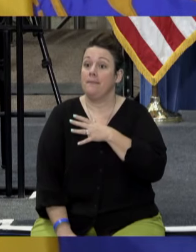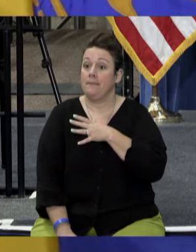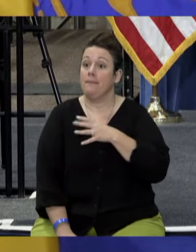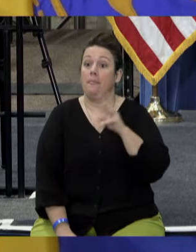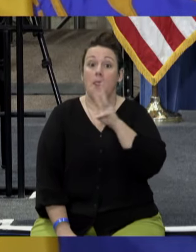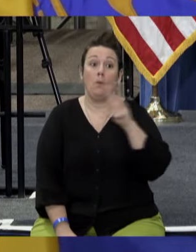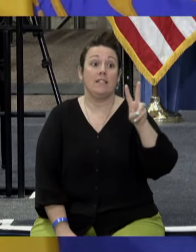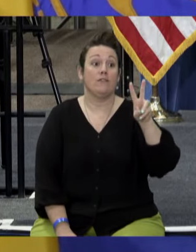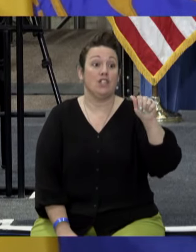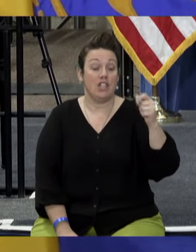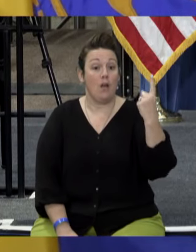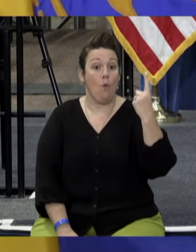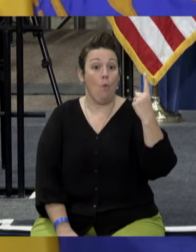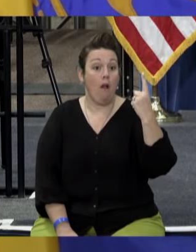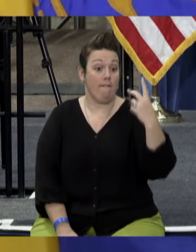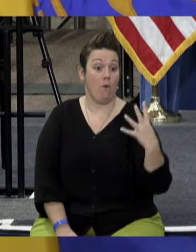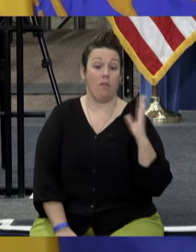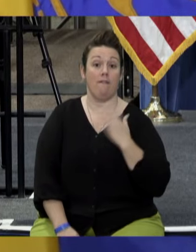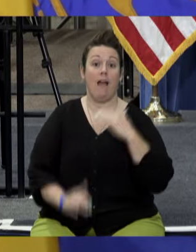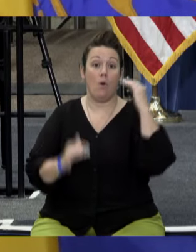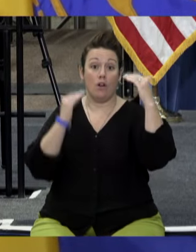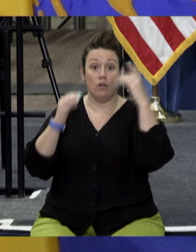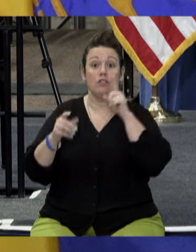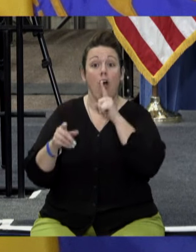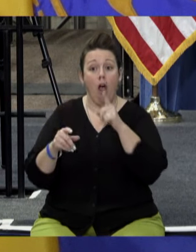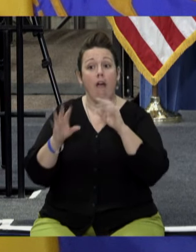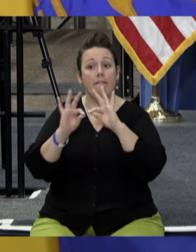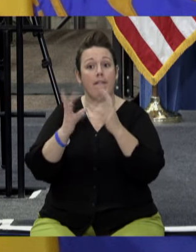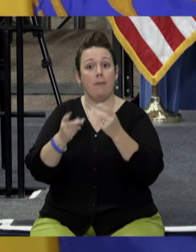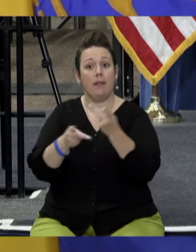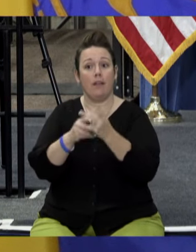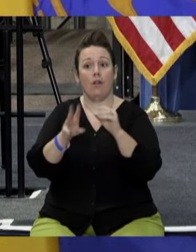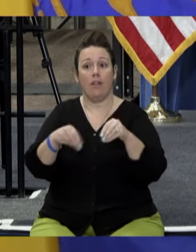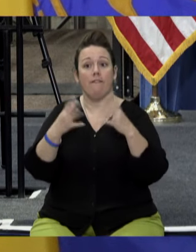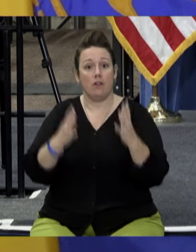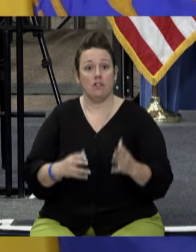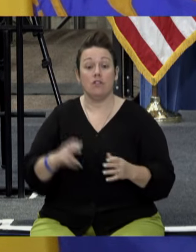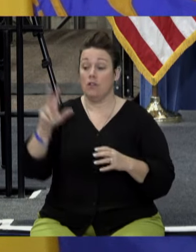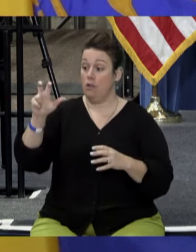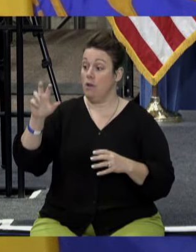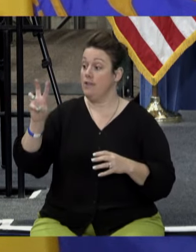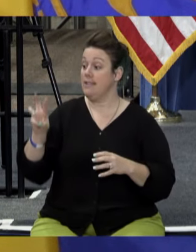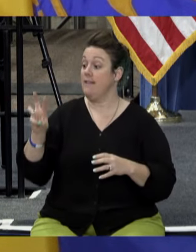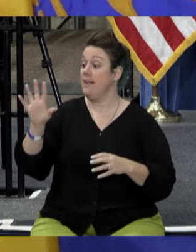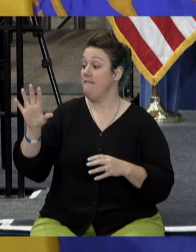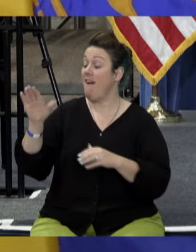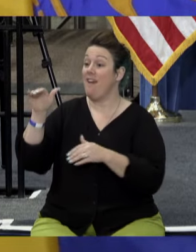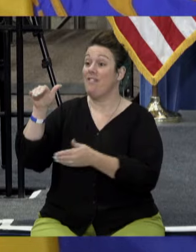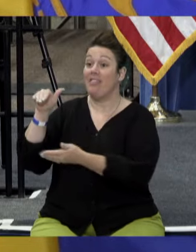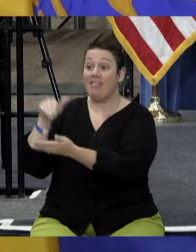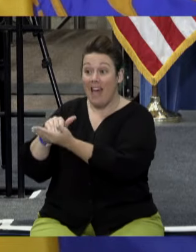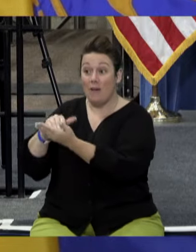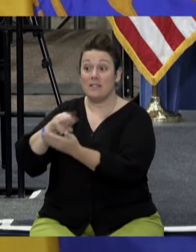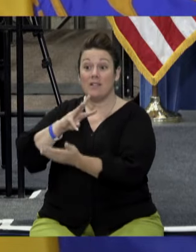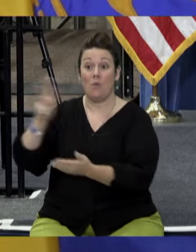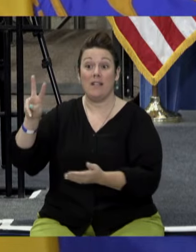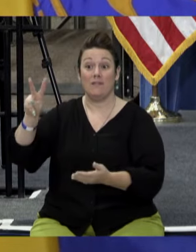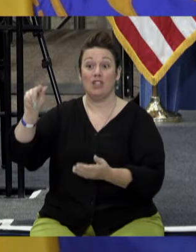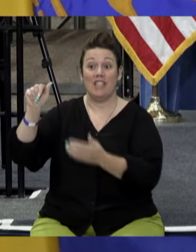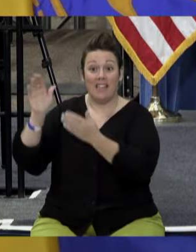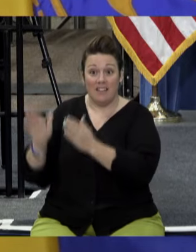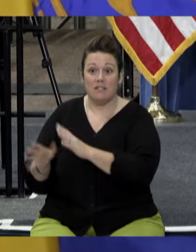one quarter of our adults are family caregivers, and 375,000 West Virginians are involved.